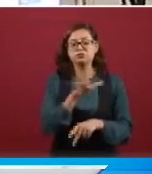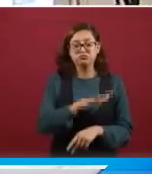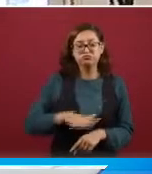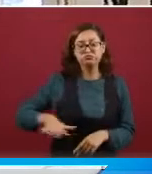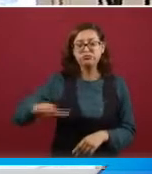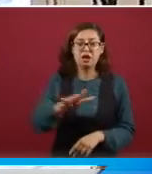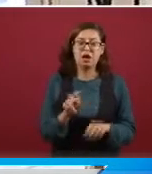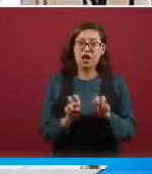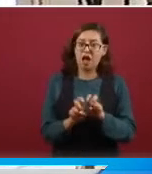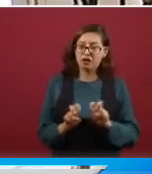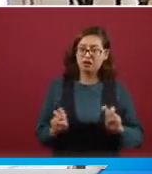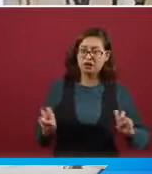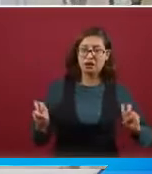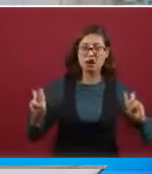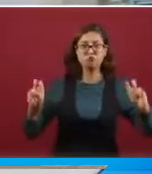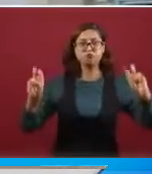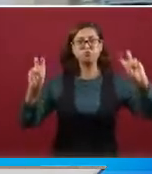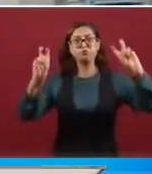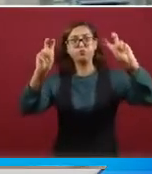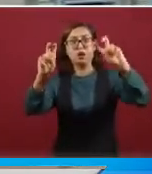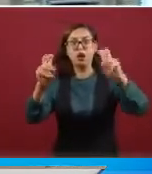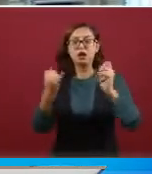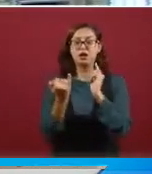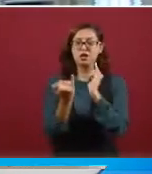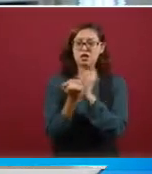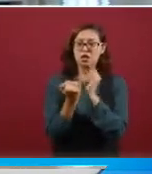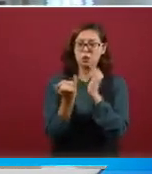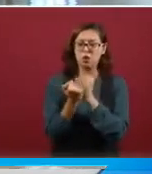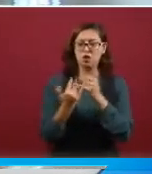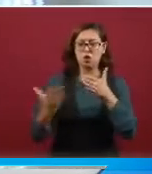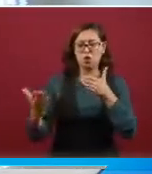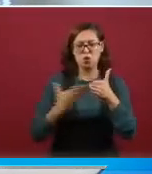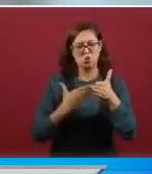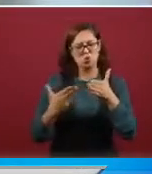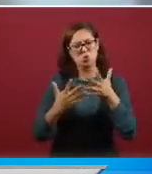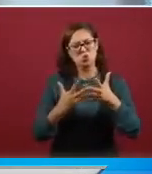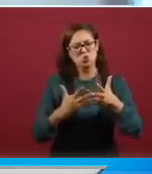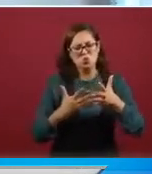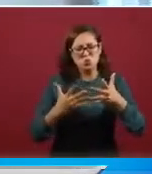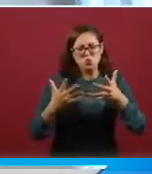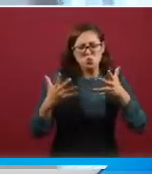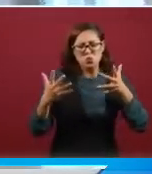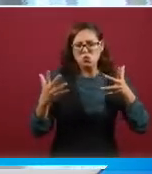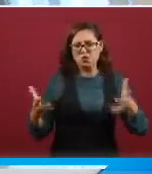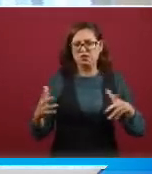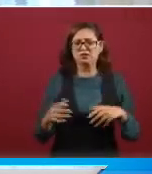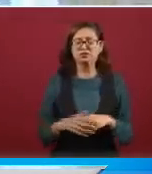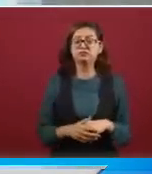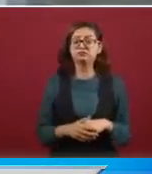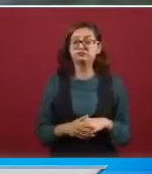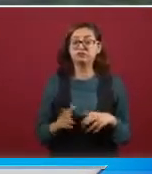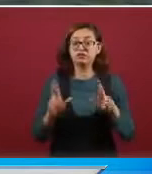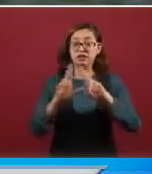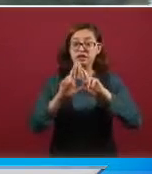has an elevator, independent power plant and has a pool In addition to this house, 25 more properties will be auctioned